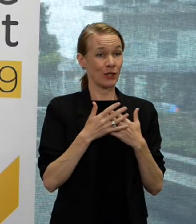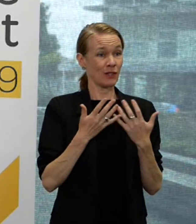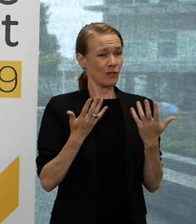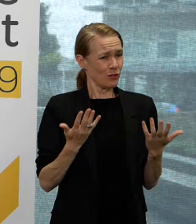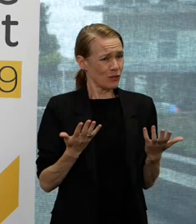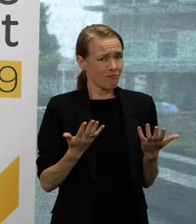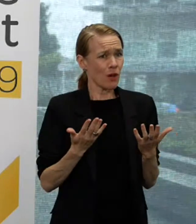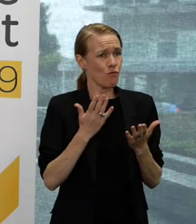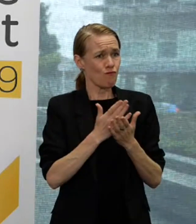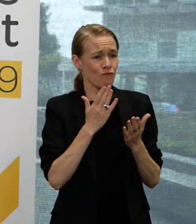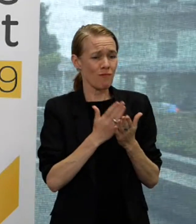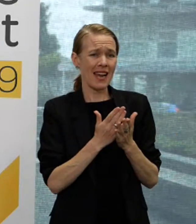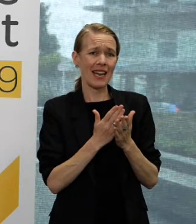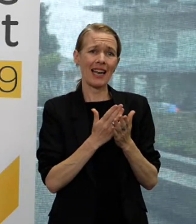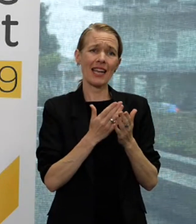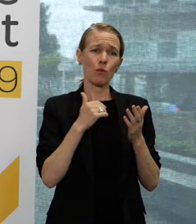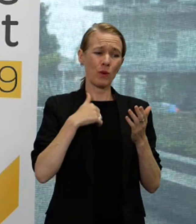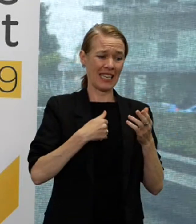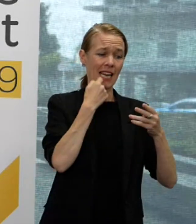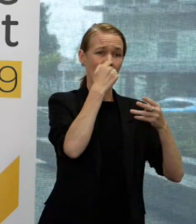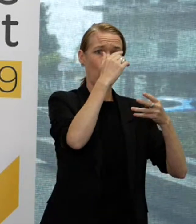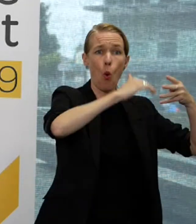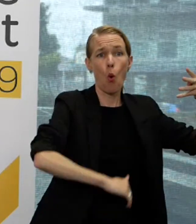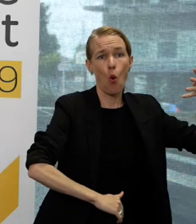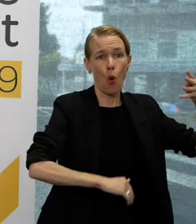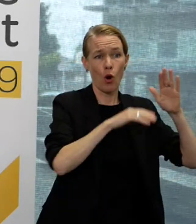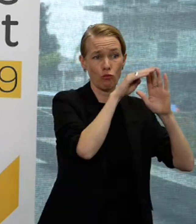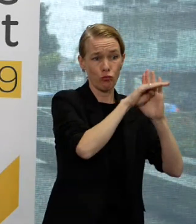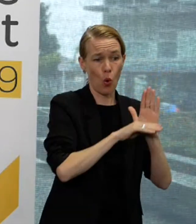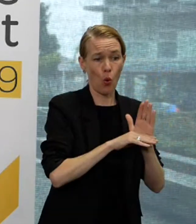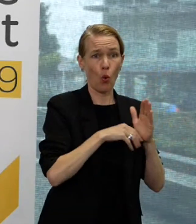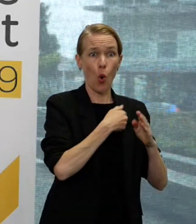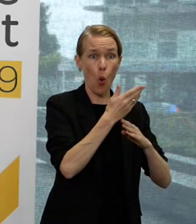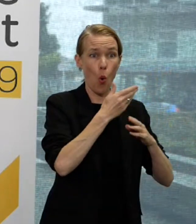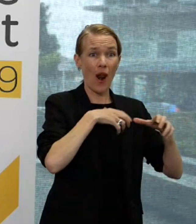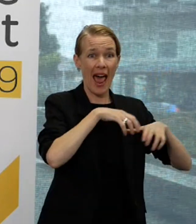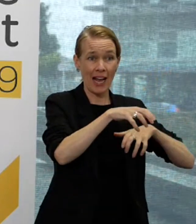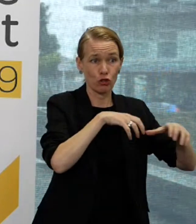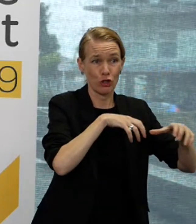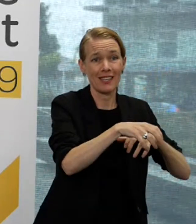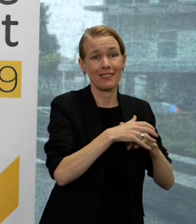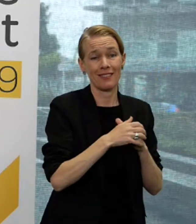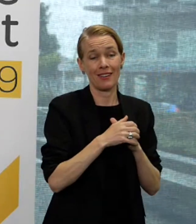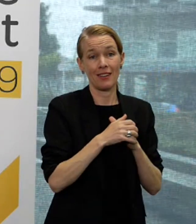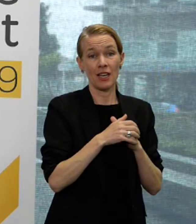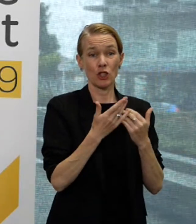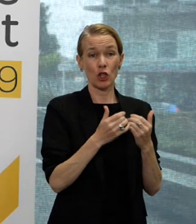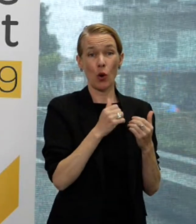is a whole lot of slices so that if something gets through one hole, it doesn't get through the hole in the next slice.